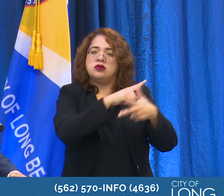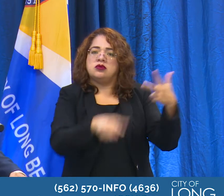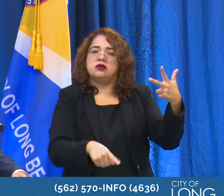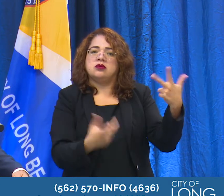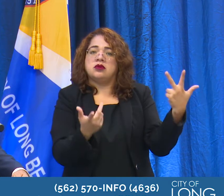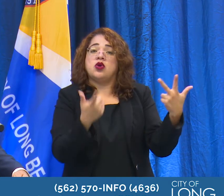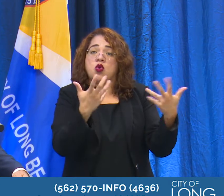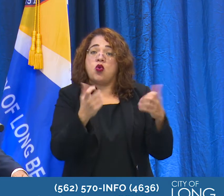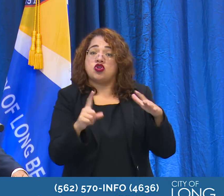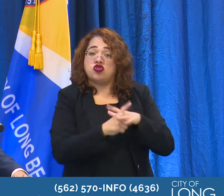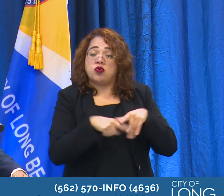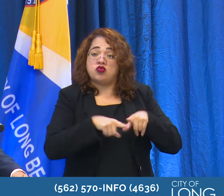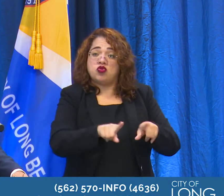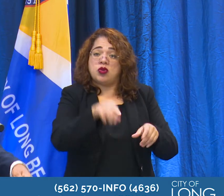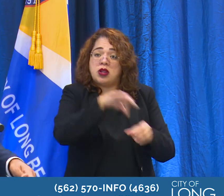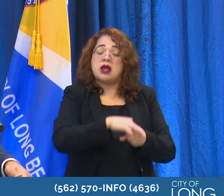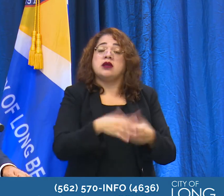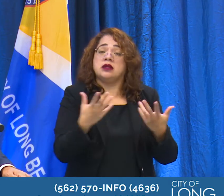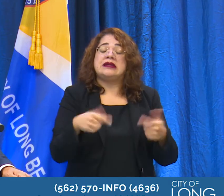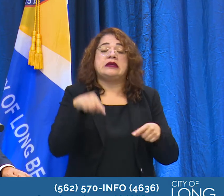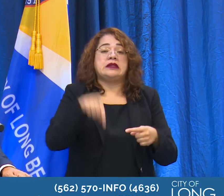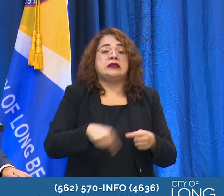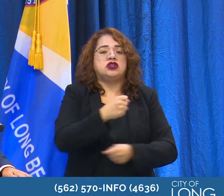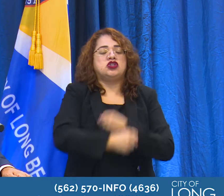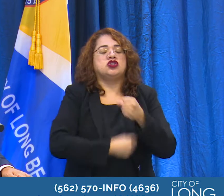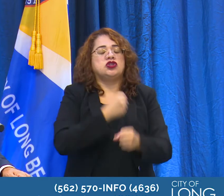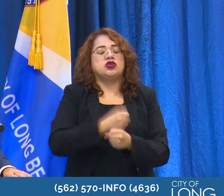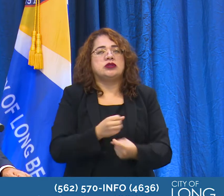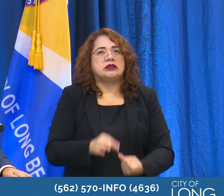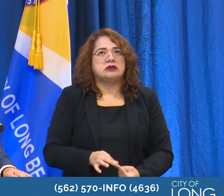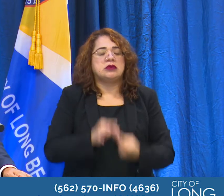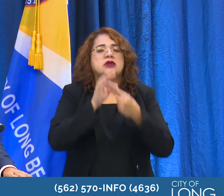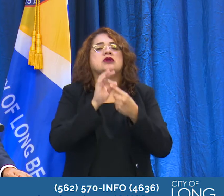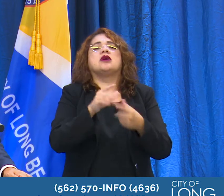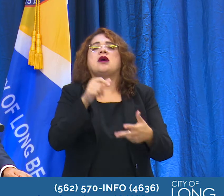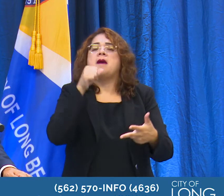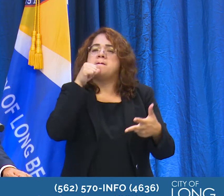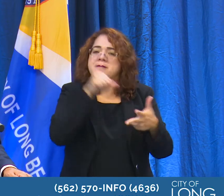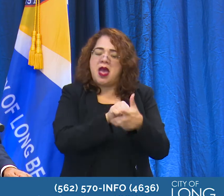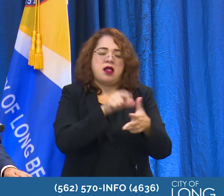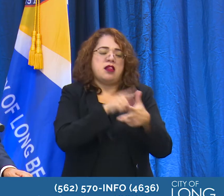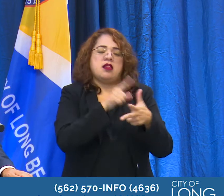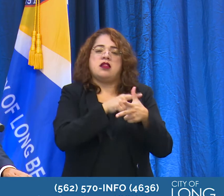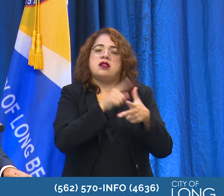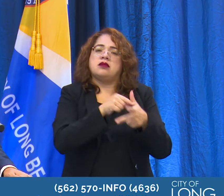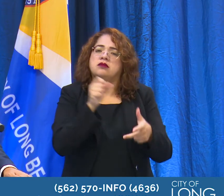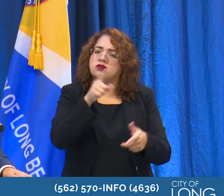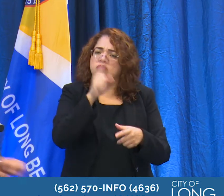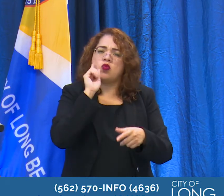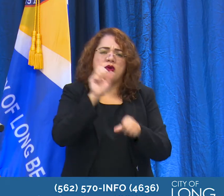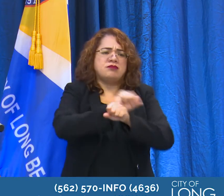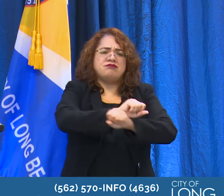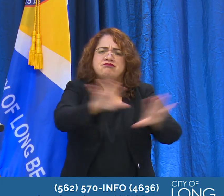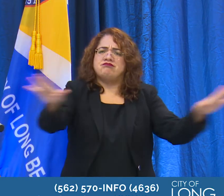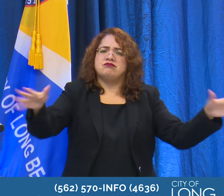encourage folks this year especially to vote by mail. Everyone will have a ballot, please do. With that, I want